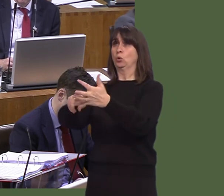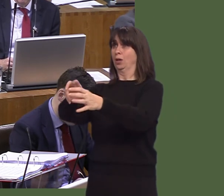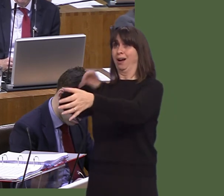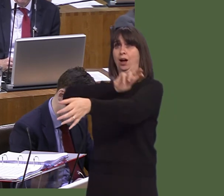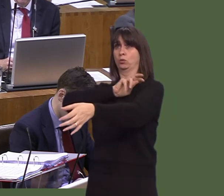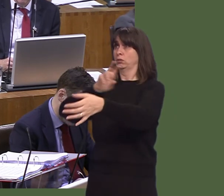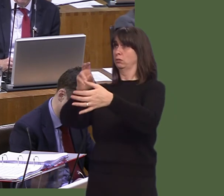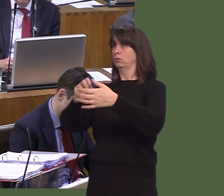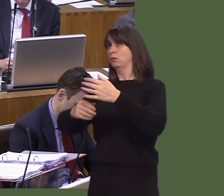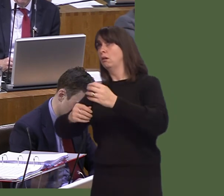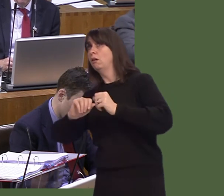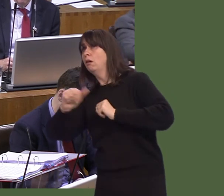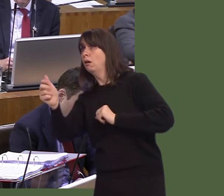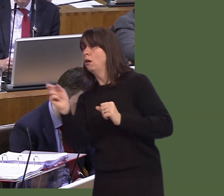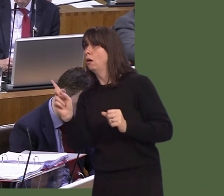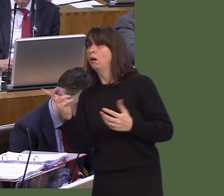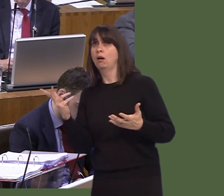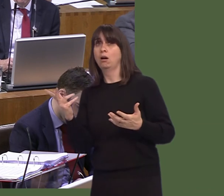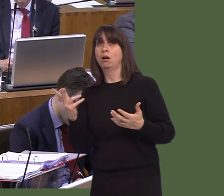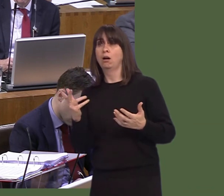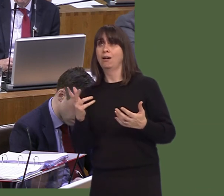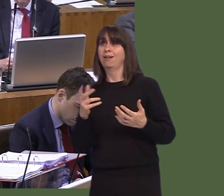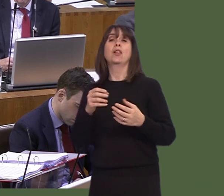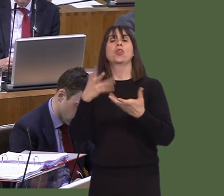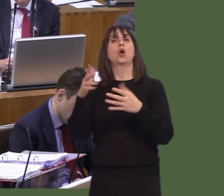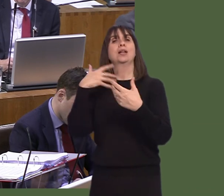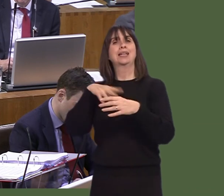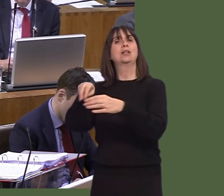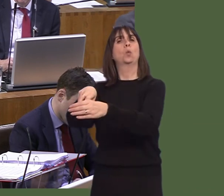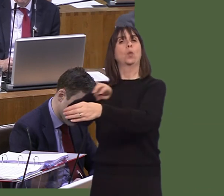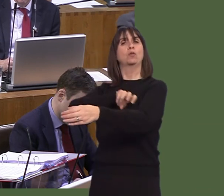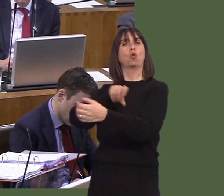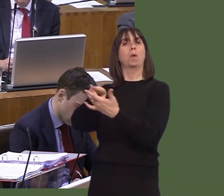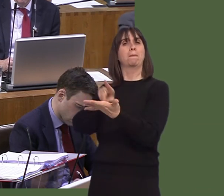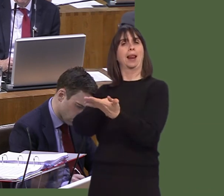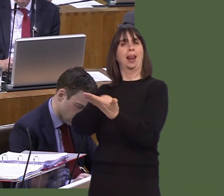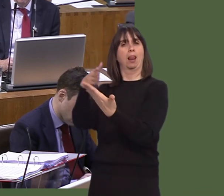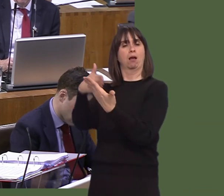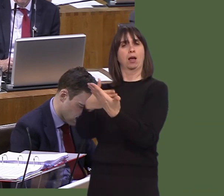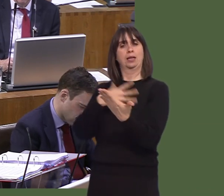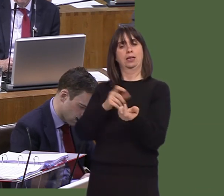I saw heating systems that didn't work. I saw no new schools being built.